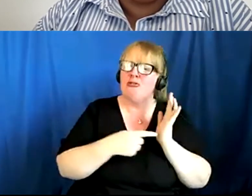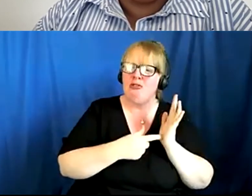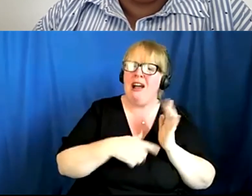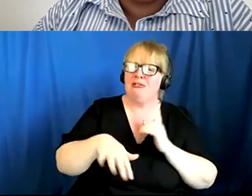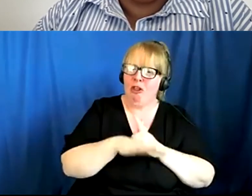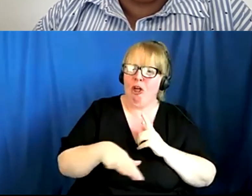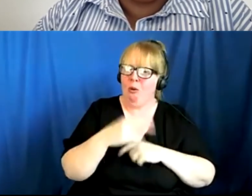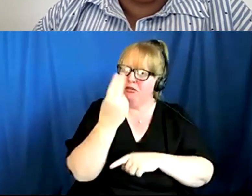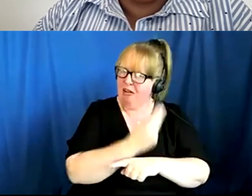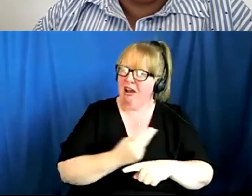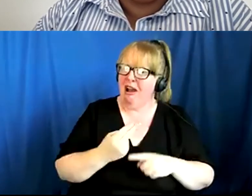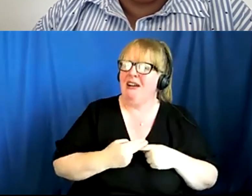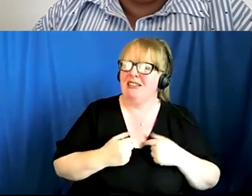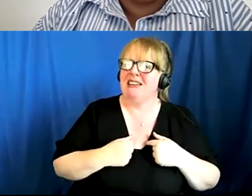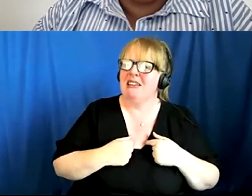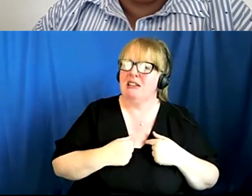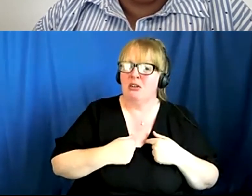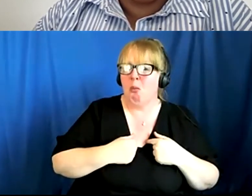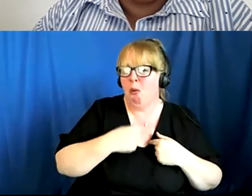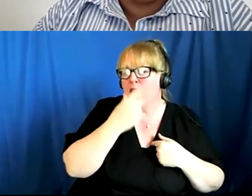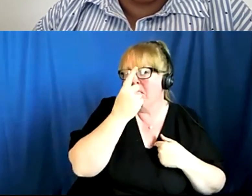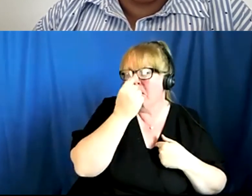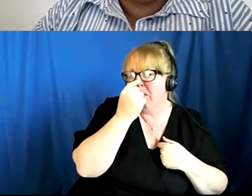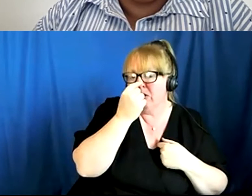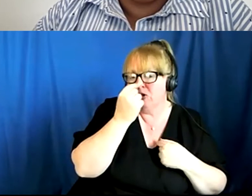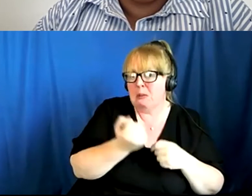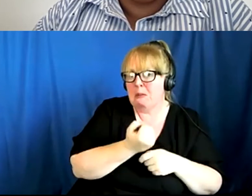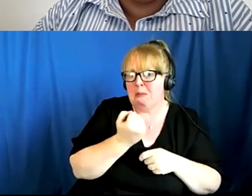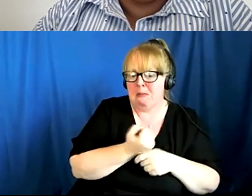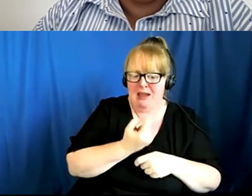we have this ability to make home and embed in in the kind of context